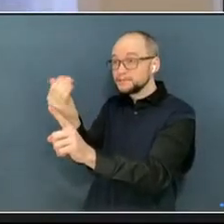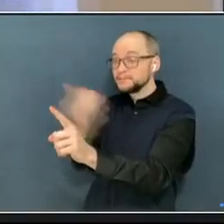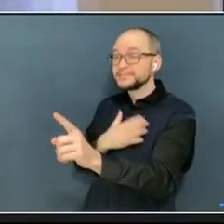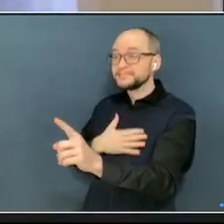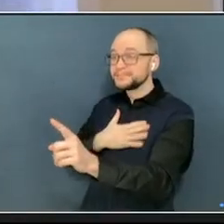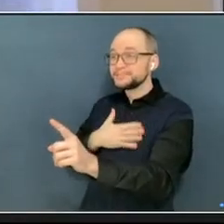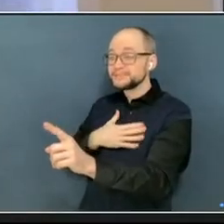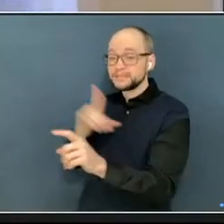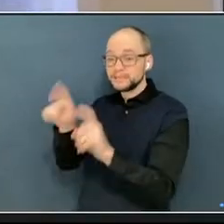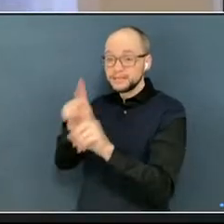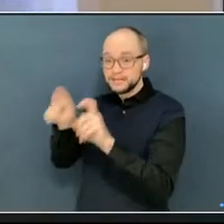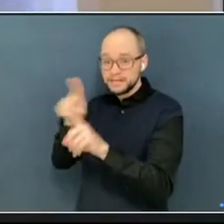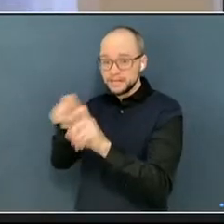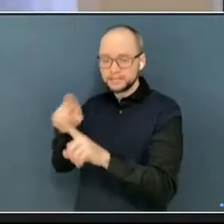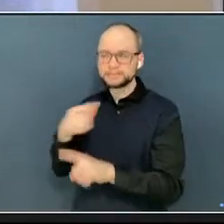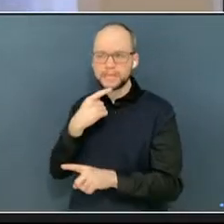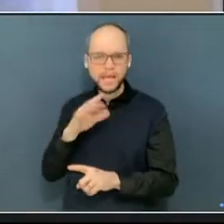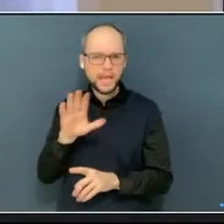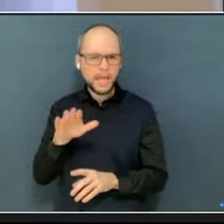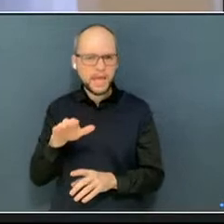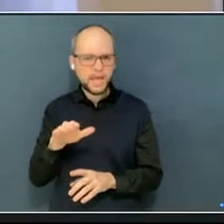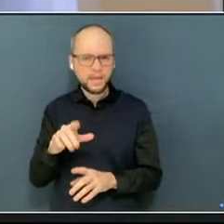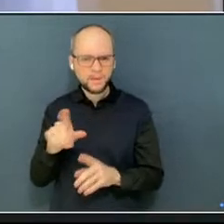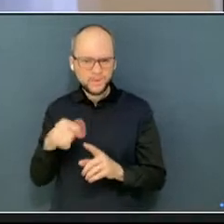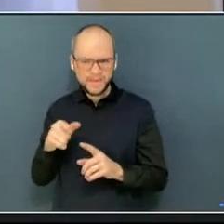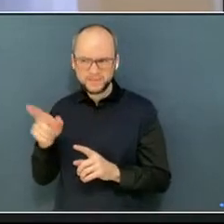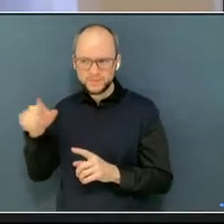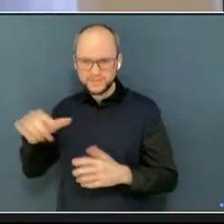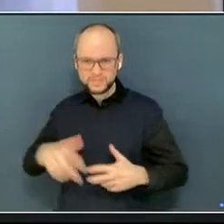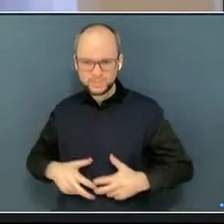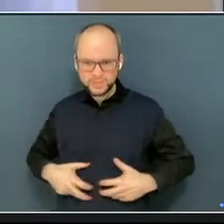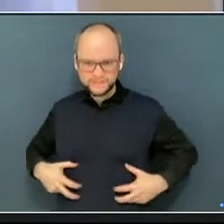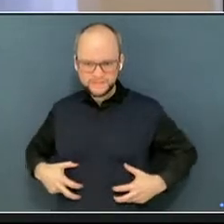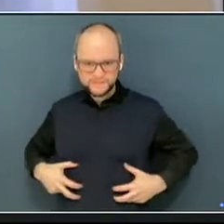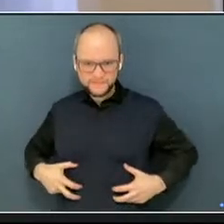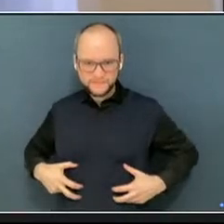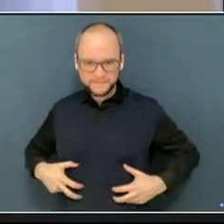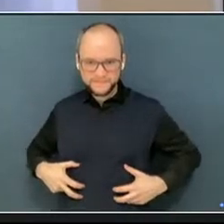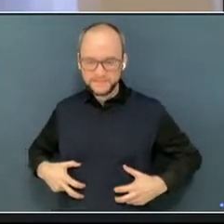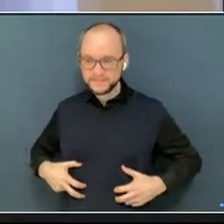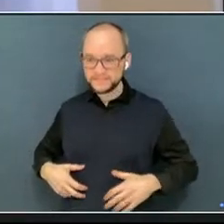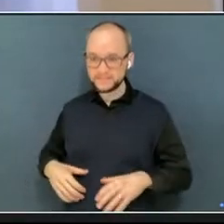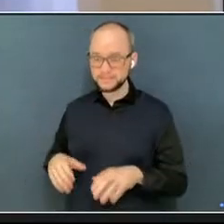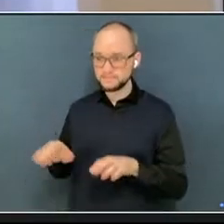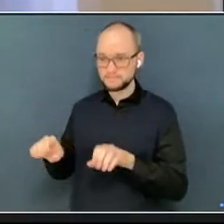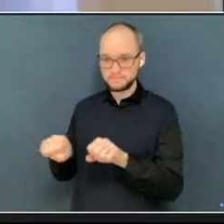when there were starving conditions, did he cut the leather off the top of his boots and eat them?